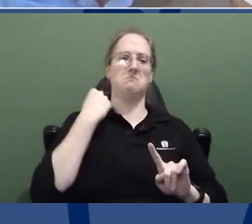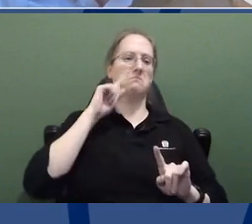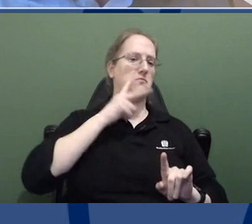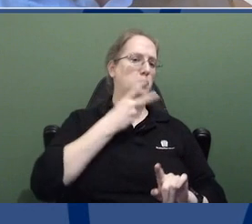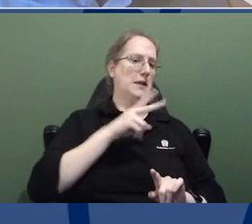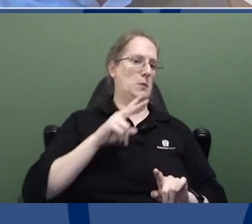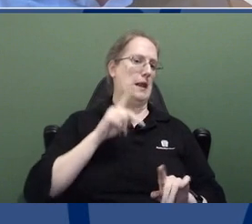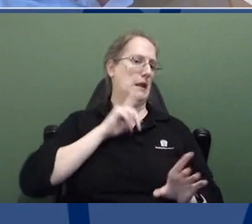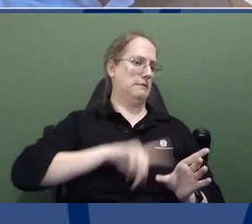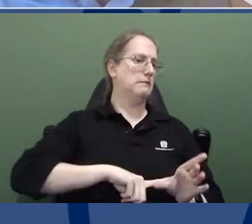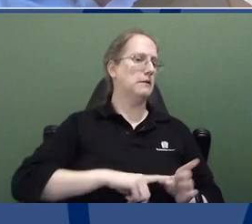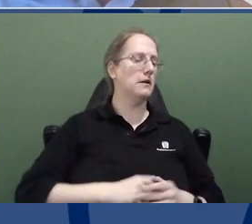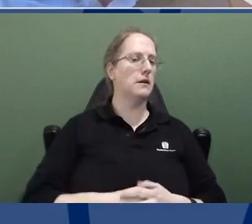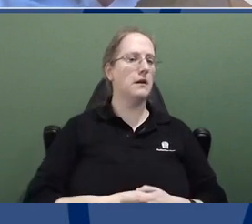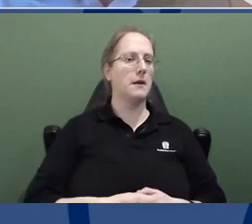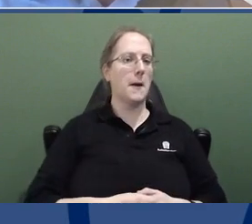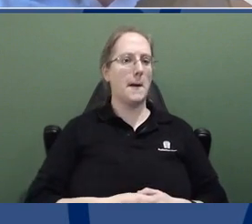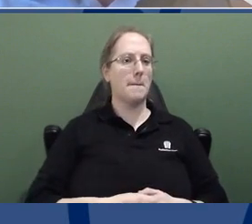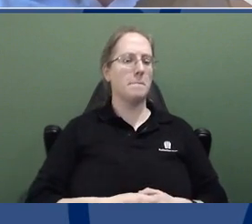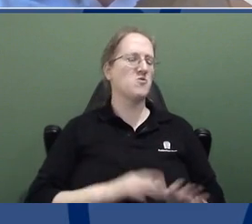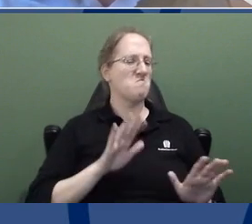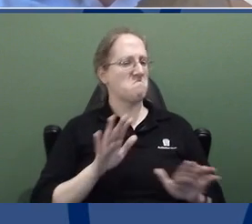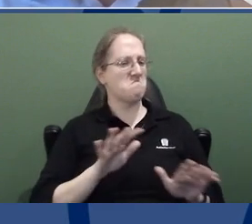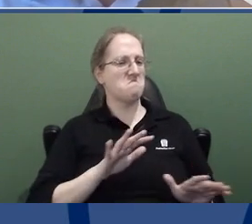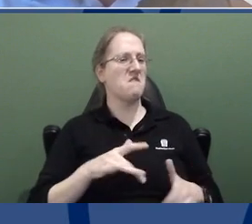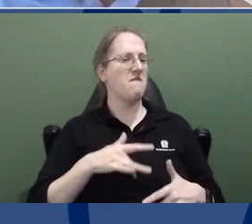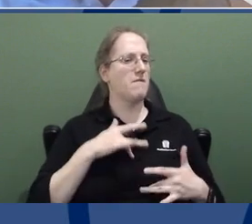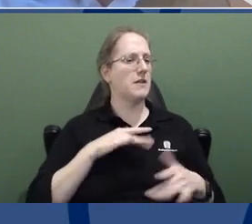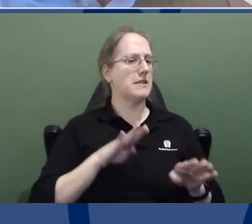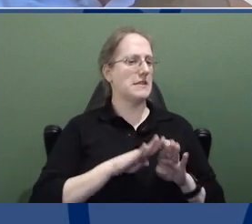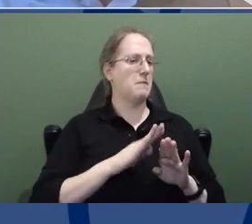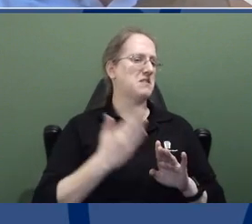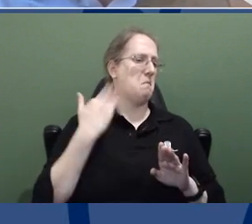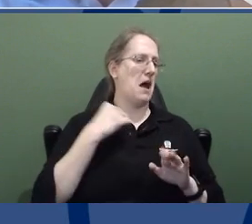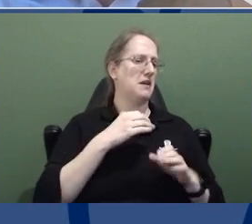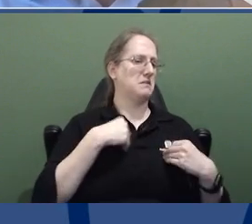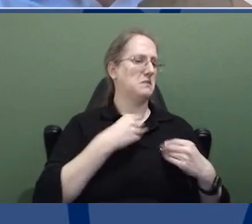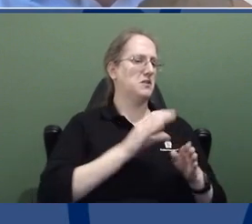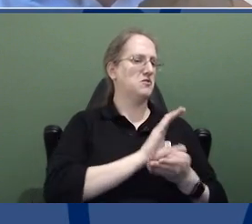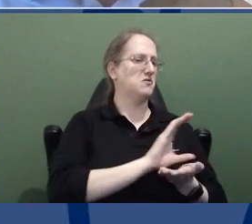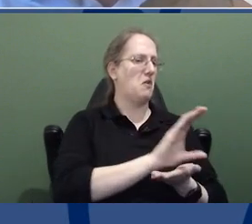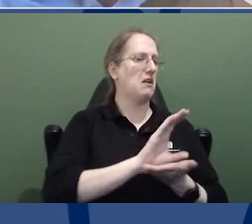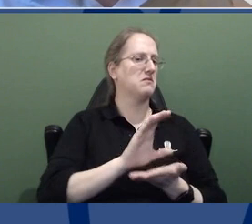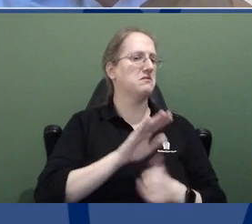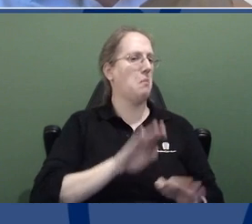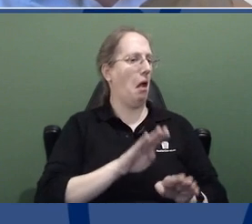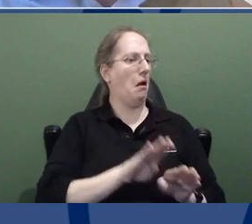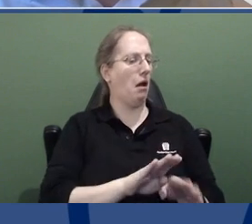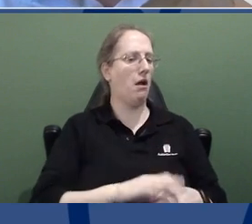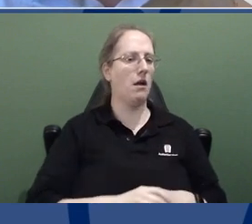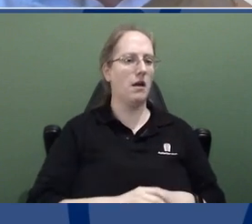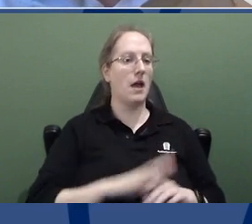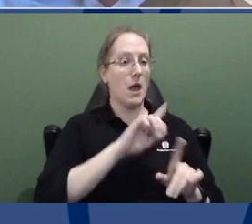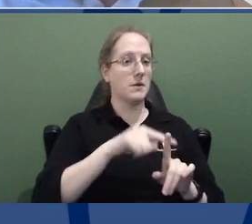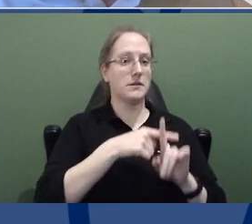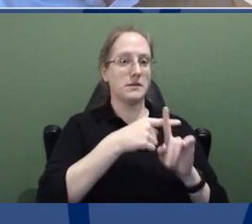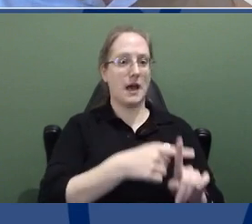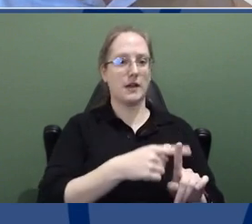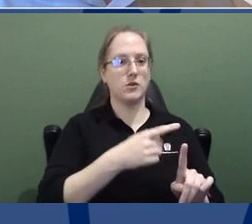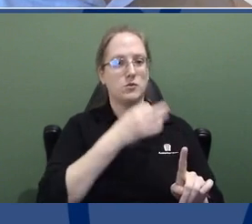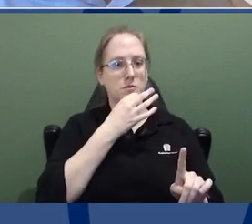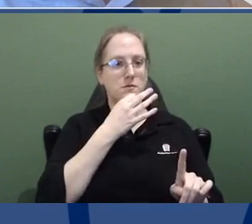looked and felt a lot like past business grants programs. It was targeted to SME type businesses.